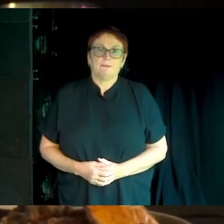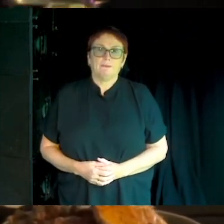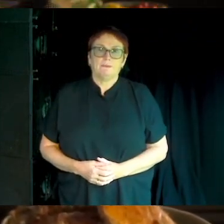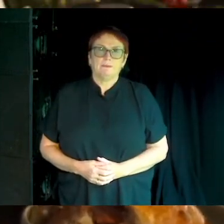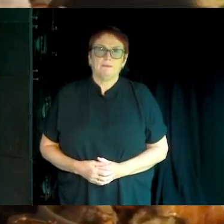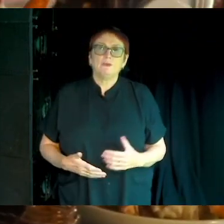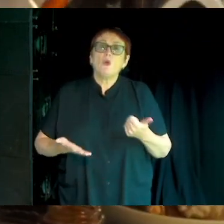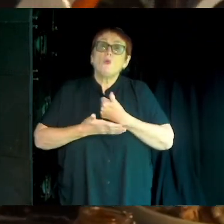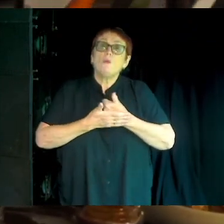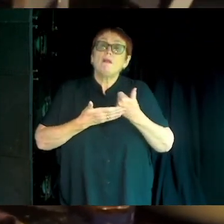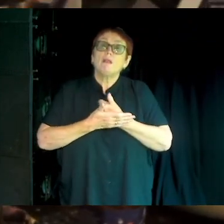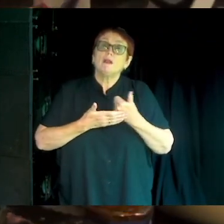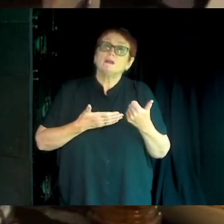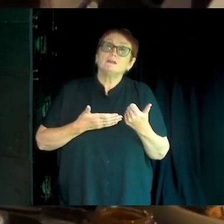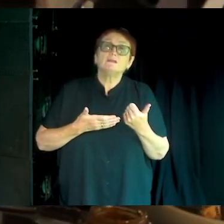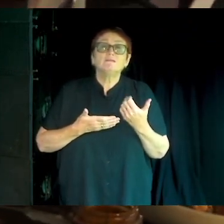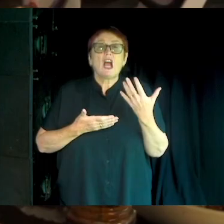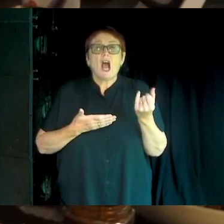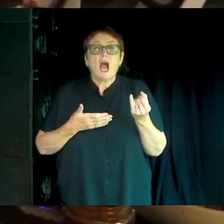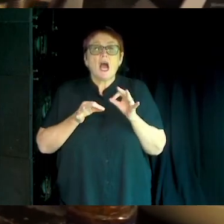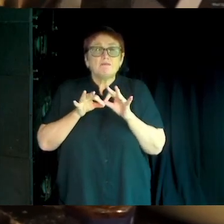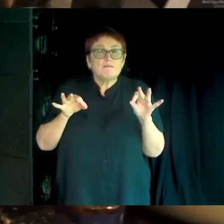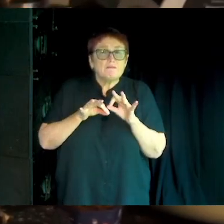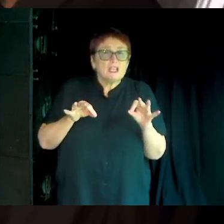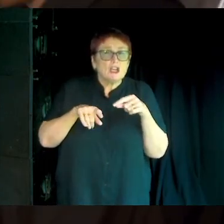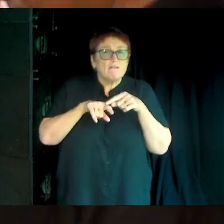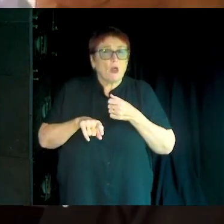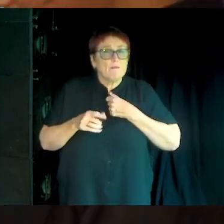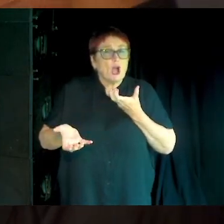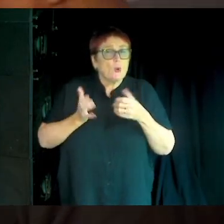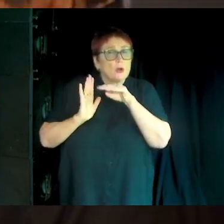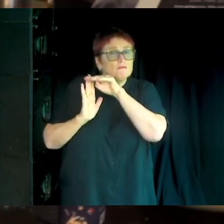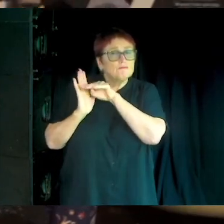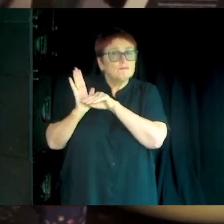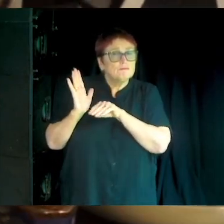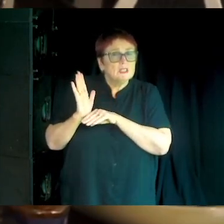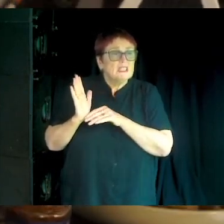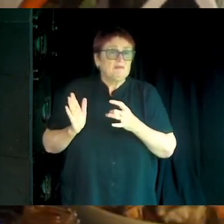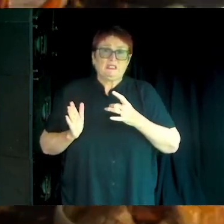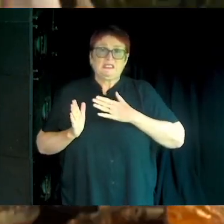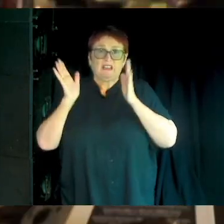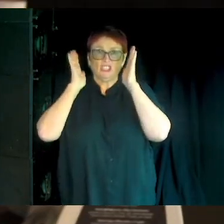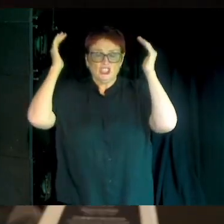normally there is a measurement in the recipe as well but as a chef myself I always go by